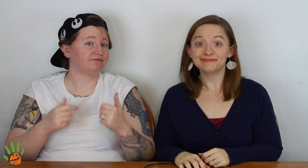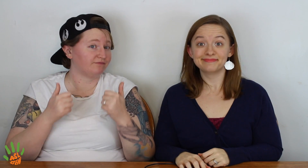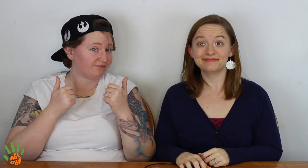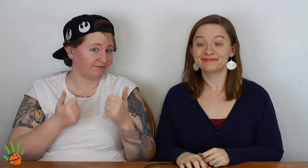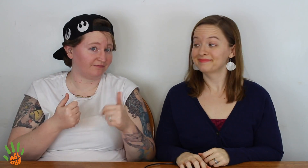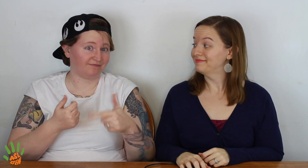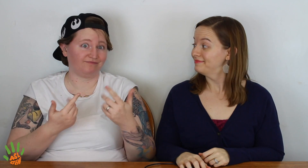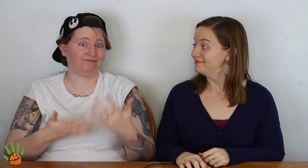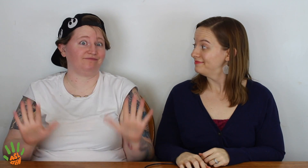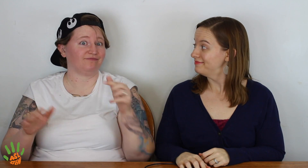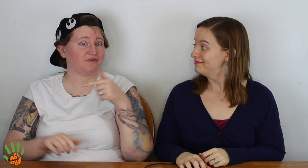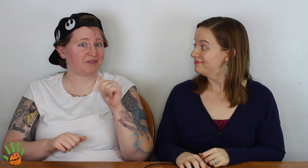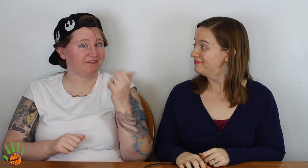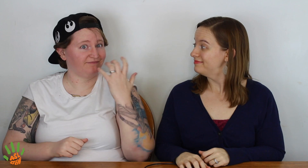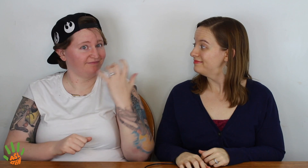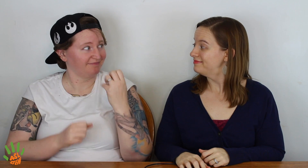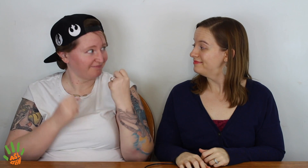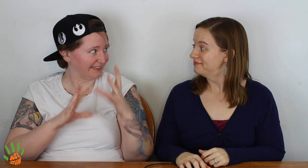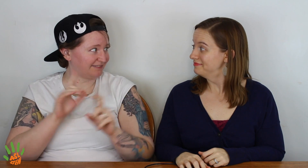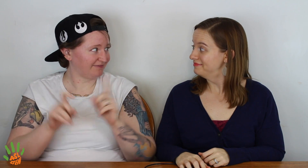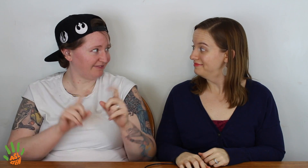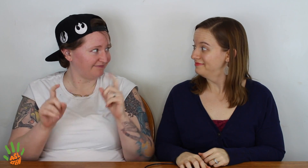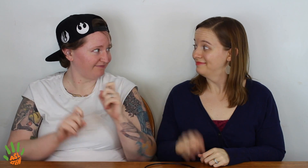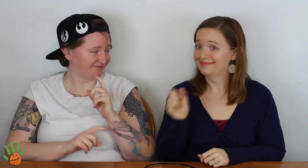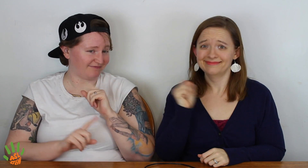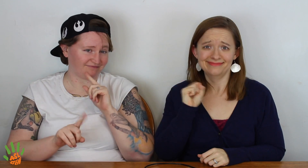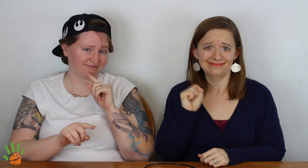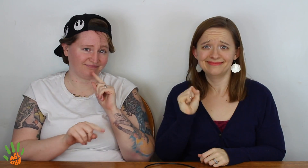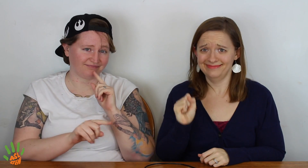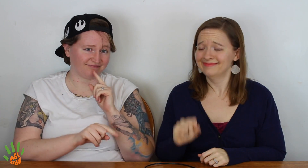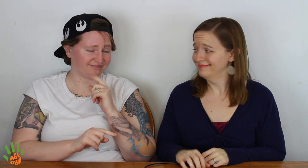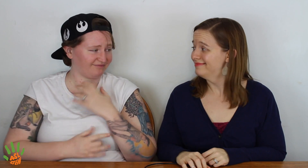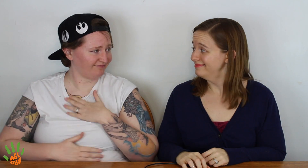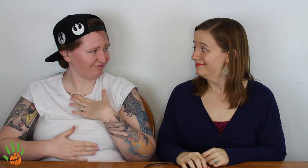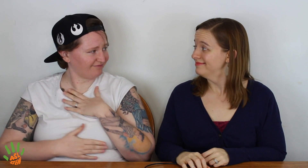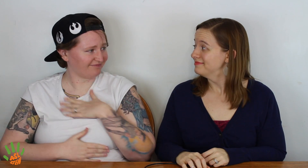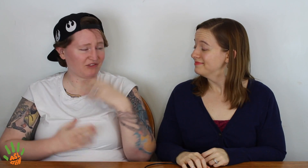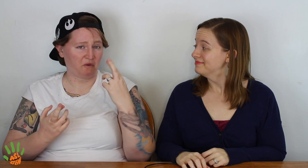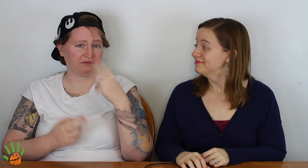Okay, so the Q and A is done! We've had a lot of questions. We answered a lot.